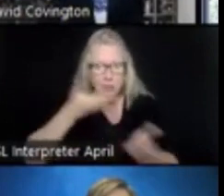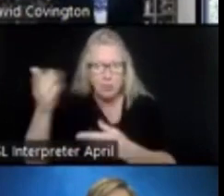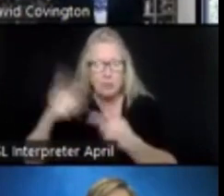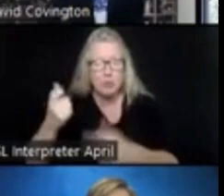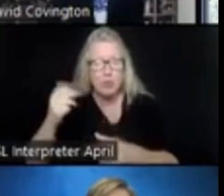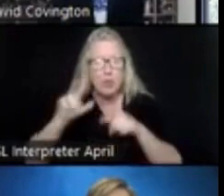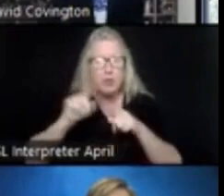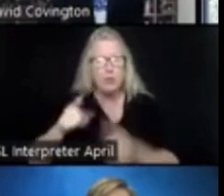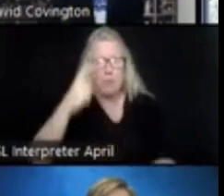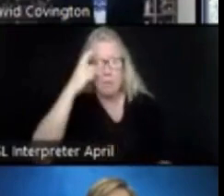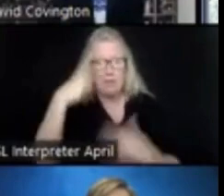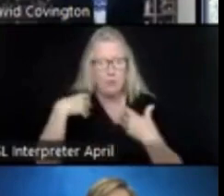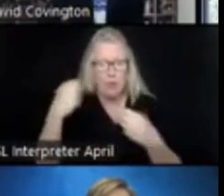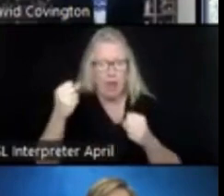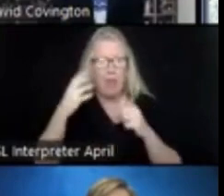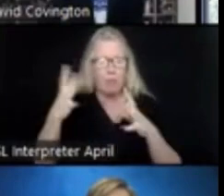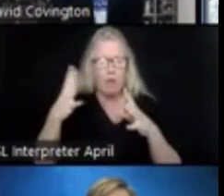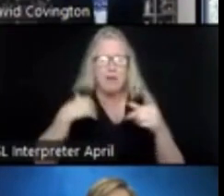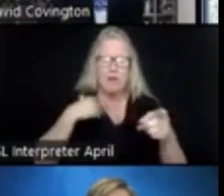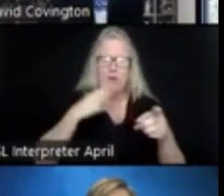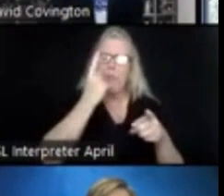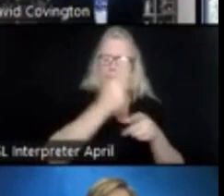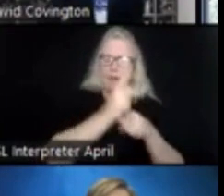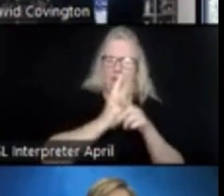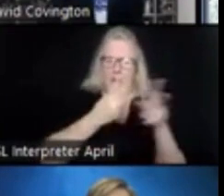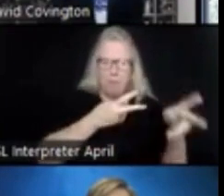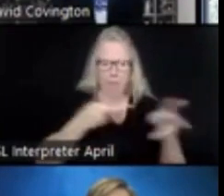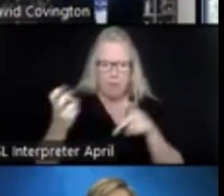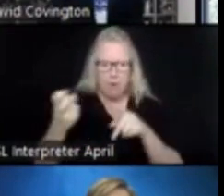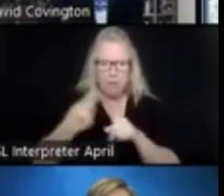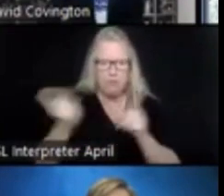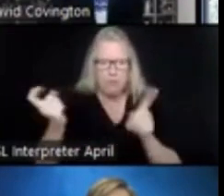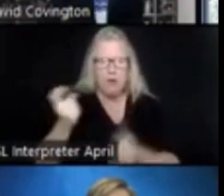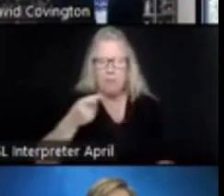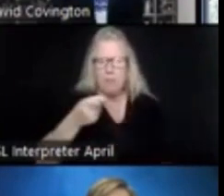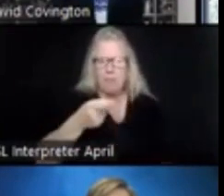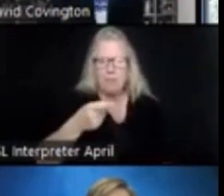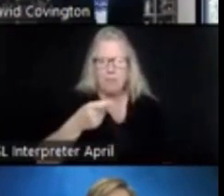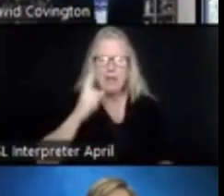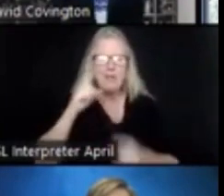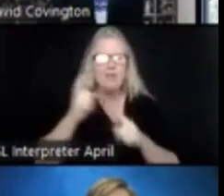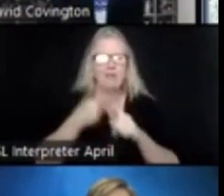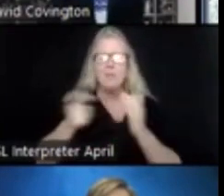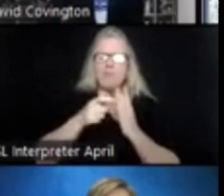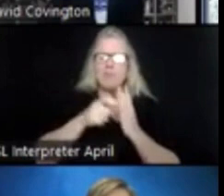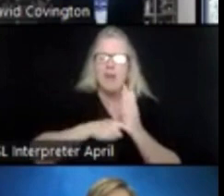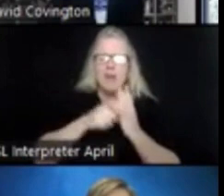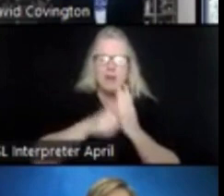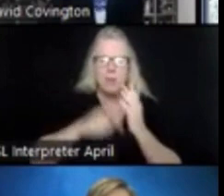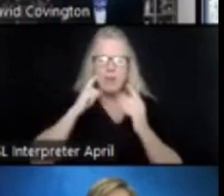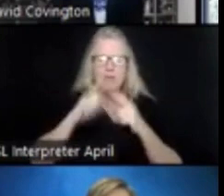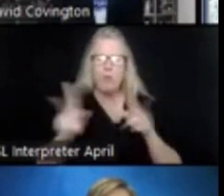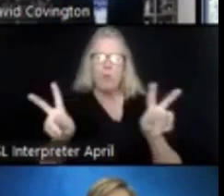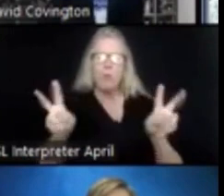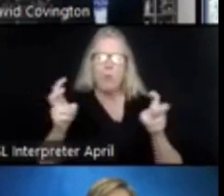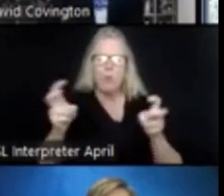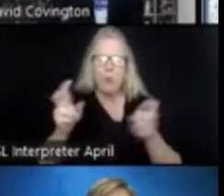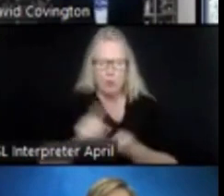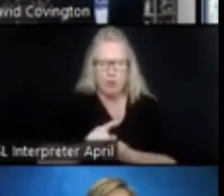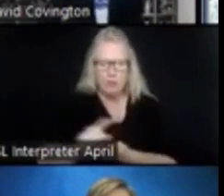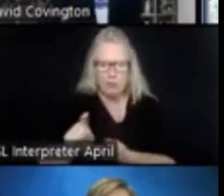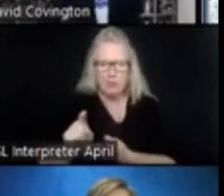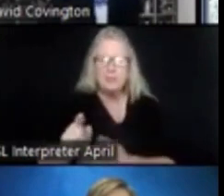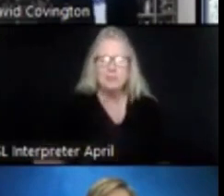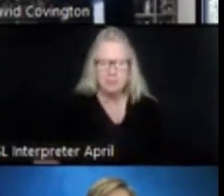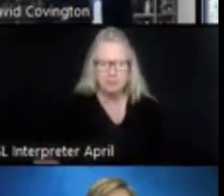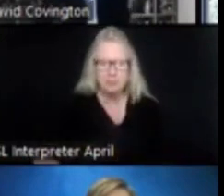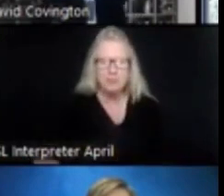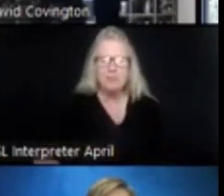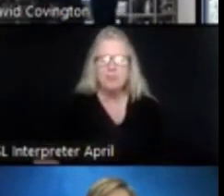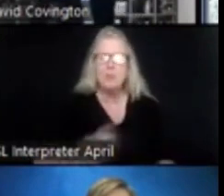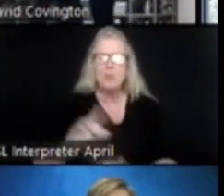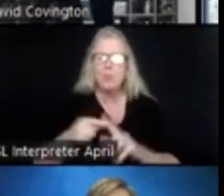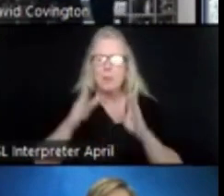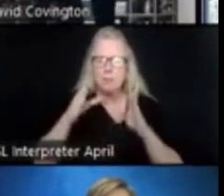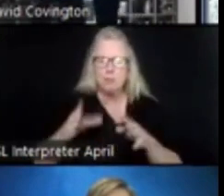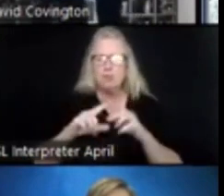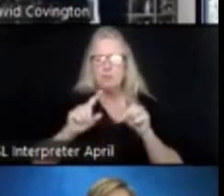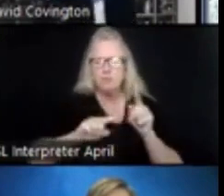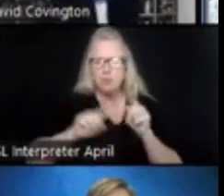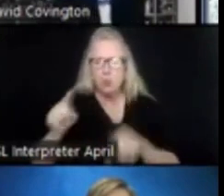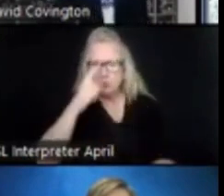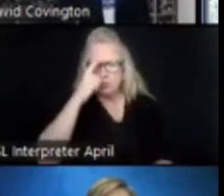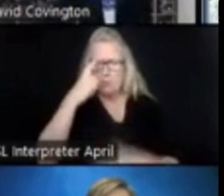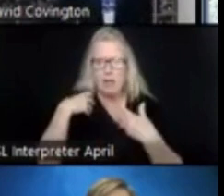I USED ONE OF THE LINES FOR THE QUOTE OF THIS WEEK.